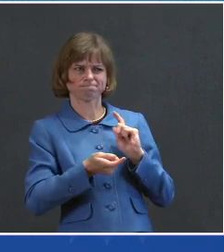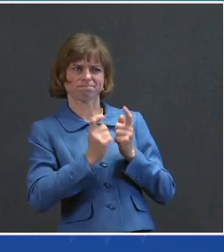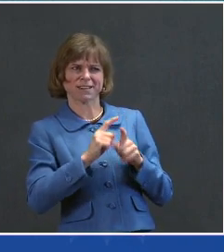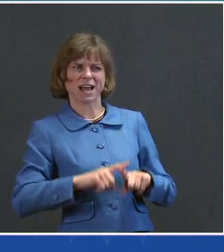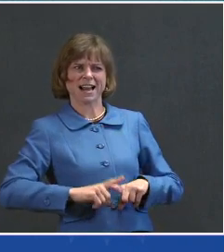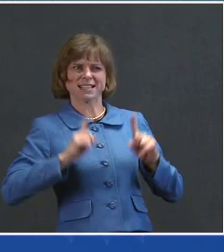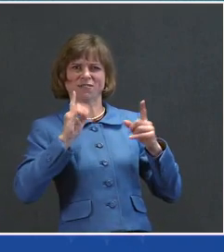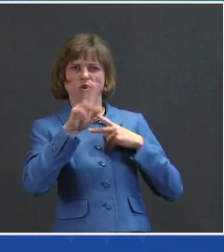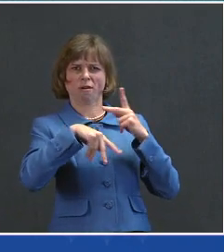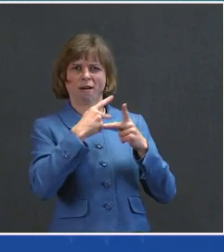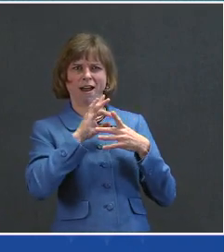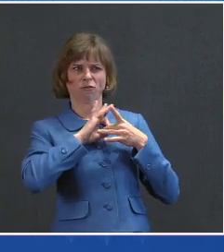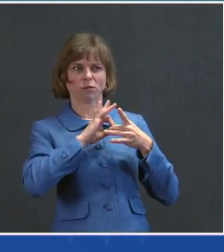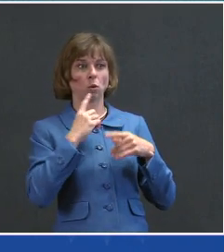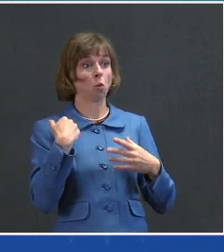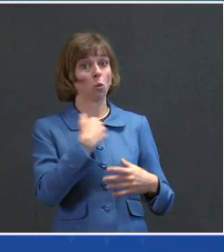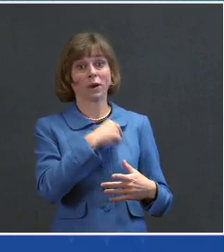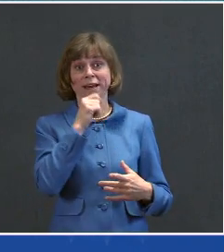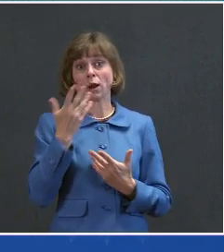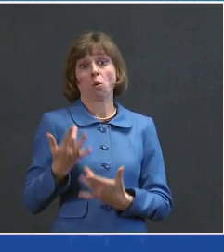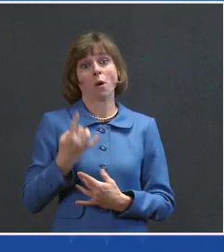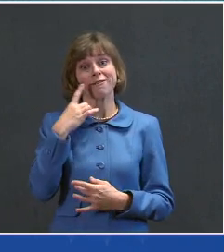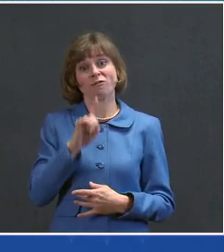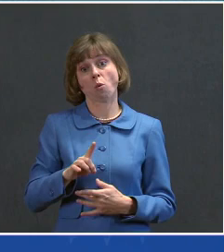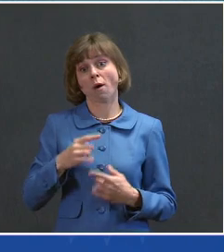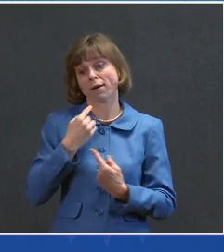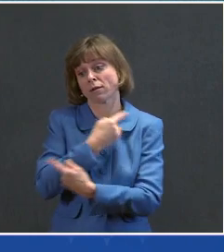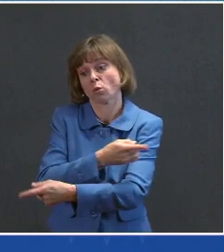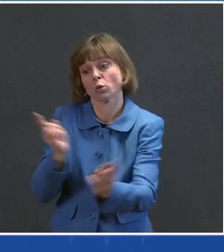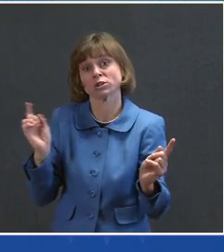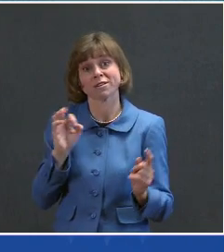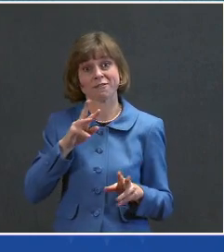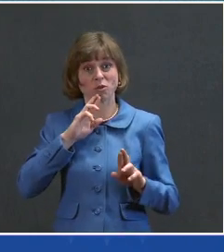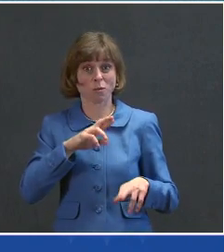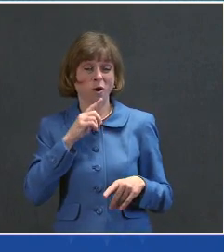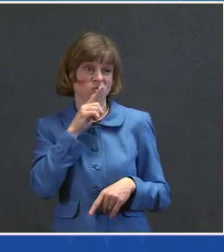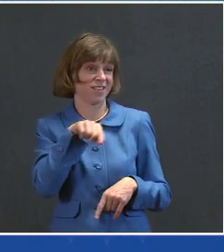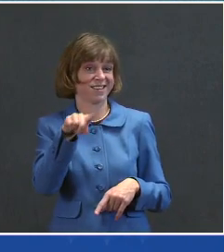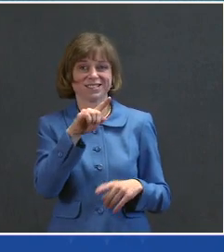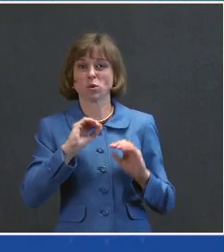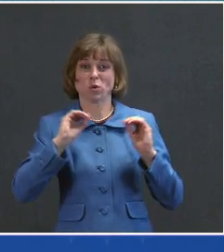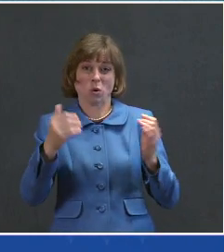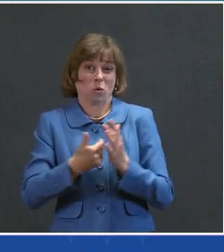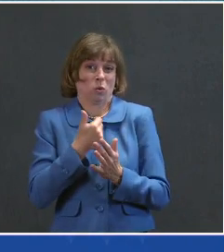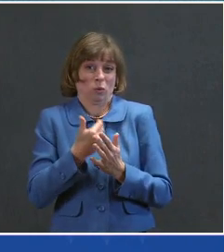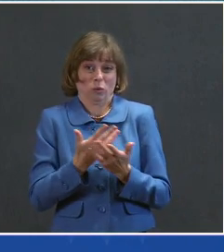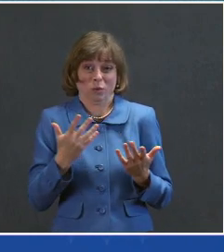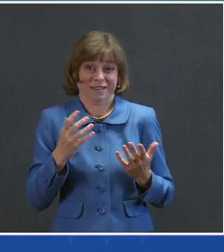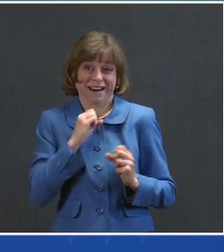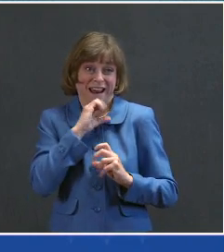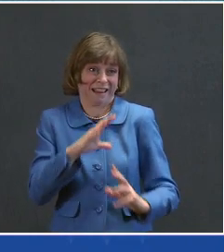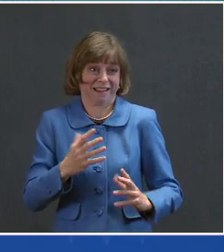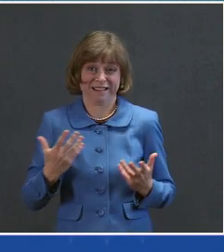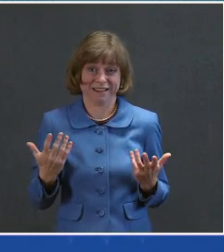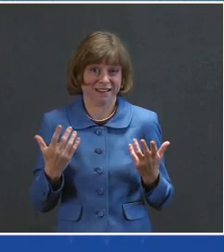of this unclassified report. By the way, it didn't have much information you didn't know or NBC and other outlets were not reporting previously.